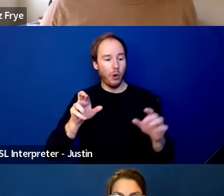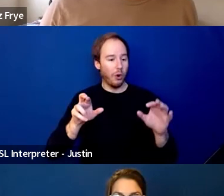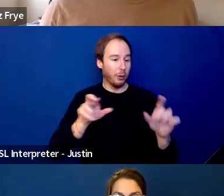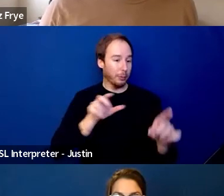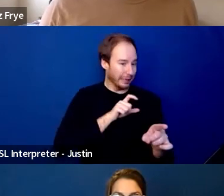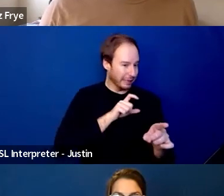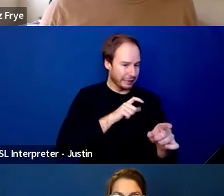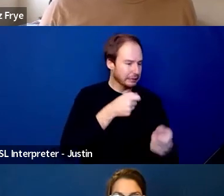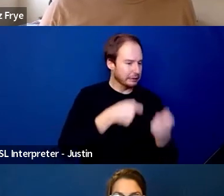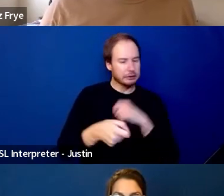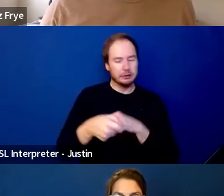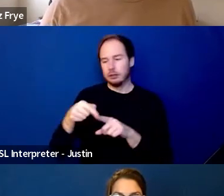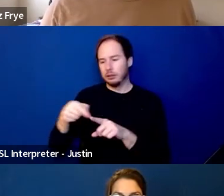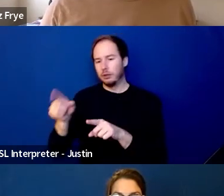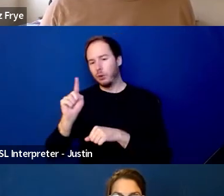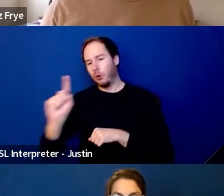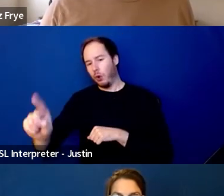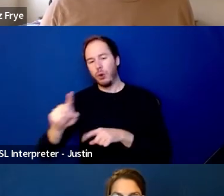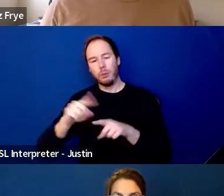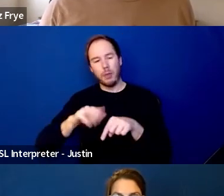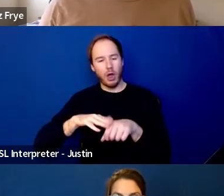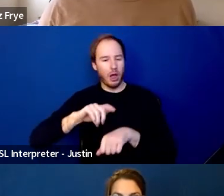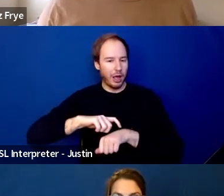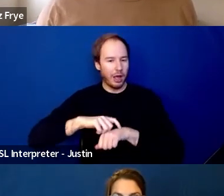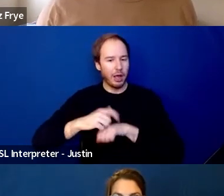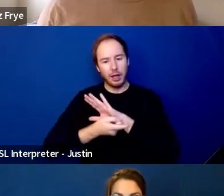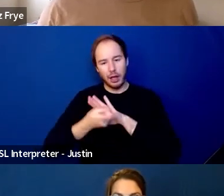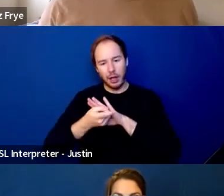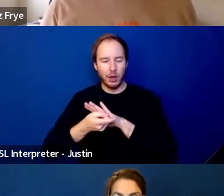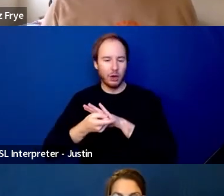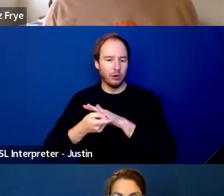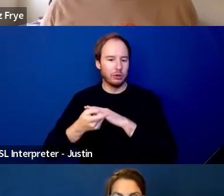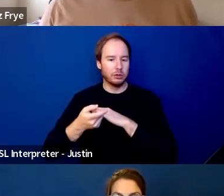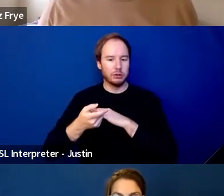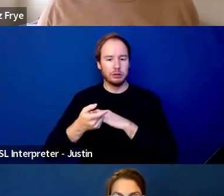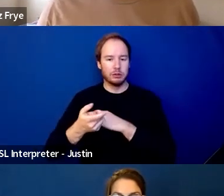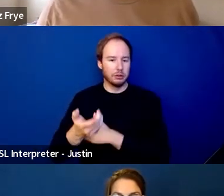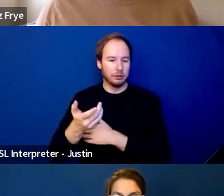depending on the hours and the time of the, and the needs of the call.